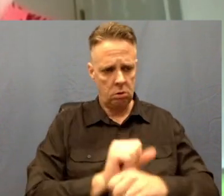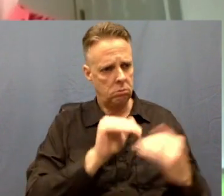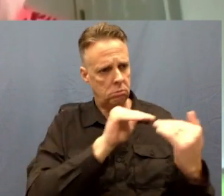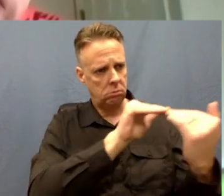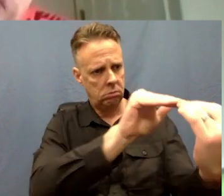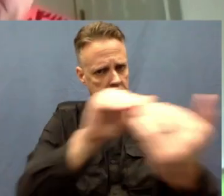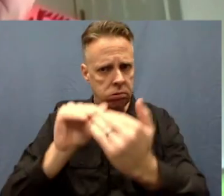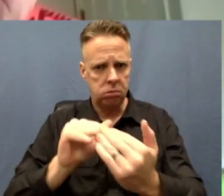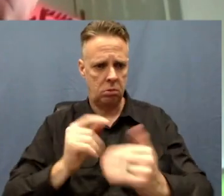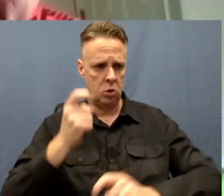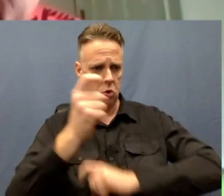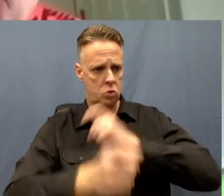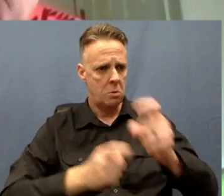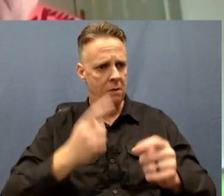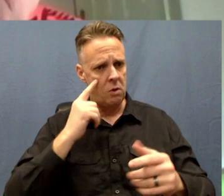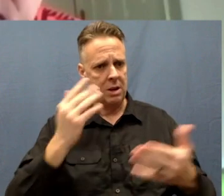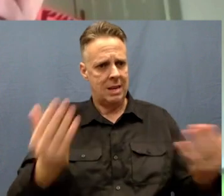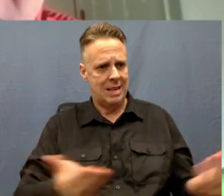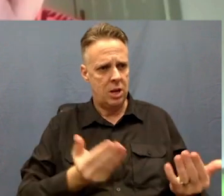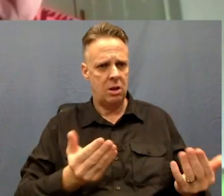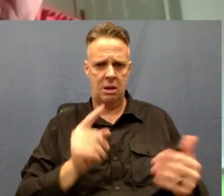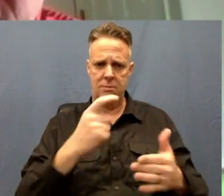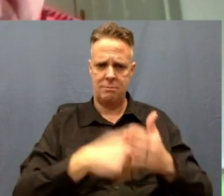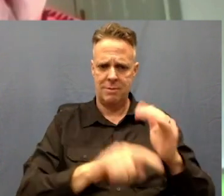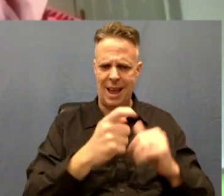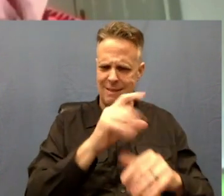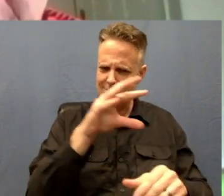LIKE EVERYBODY THAT'S HERE. THE COVID-19,